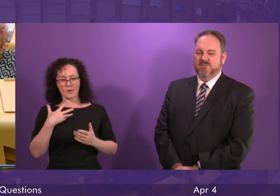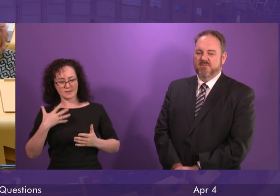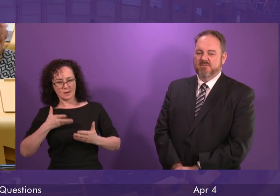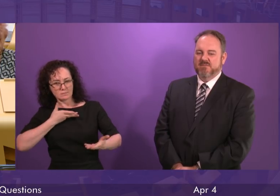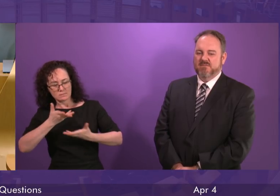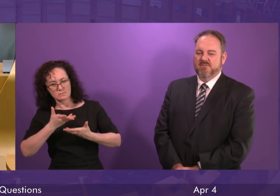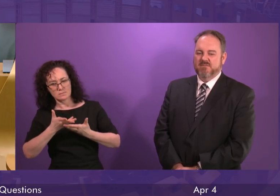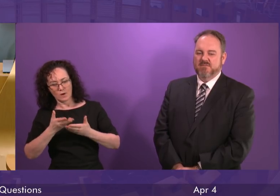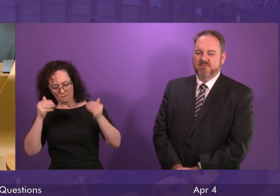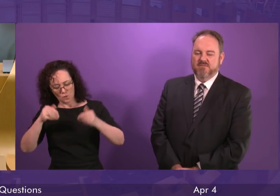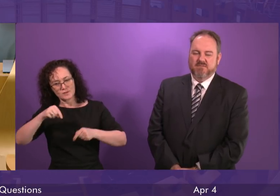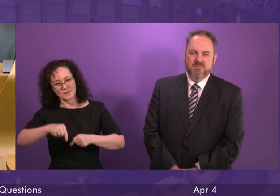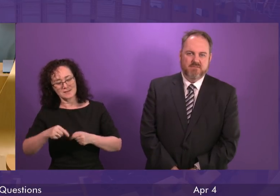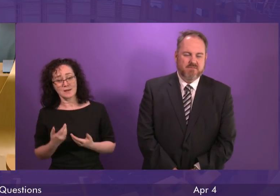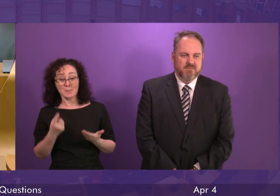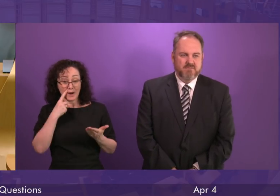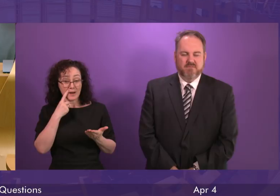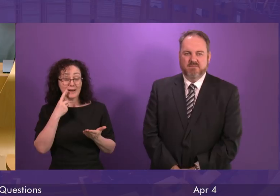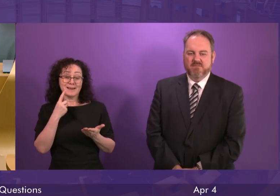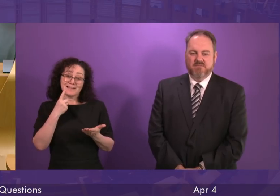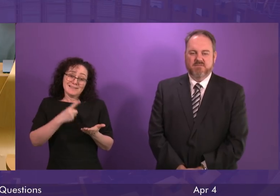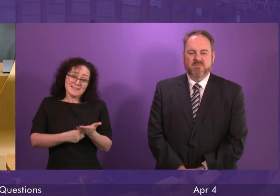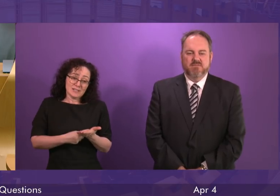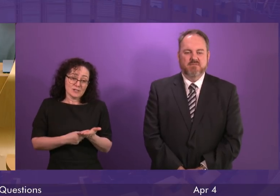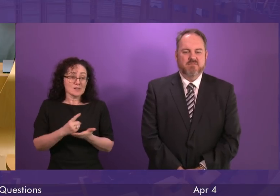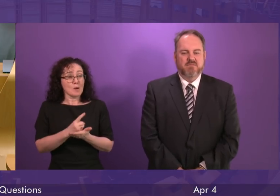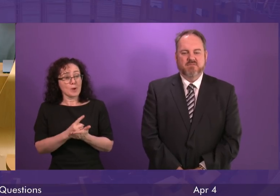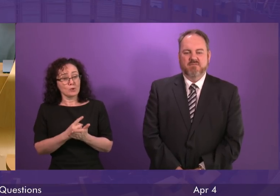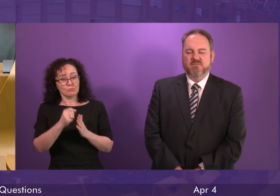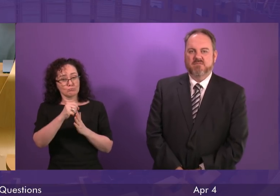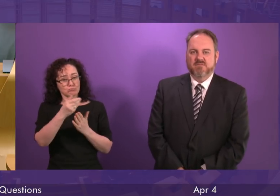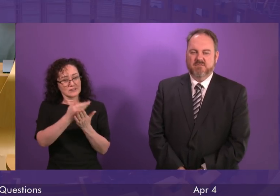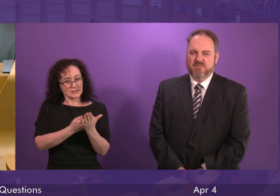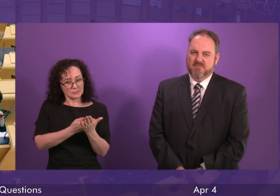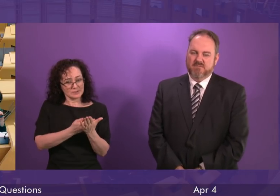Obviously, prescribing decisions are for clinicians to make, based on the best interests and the